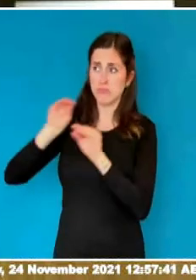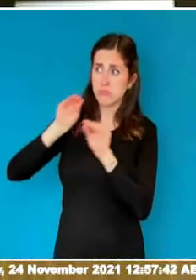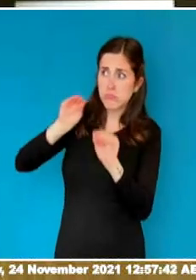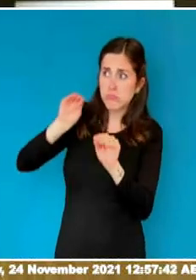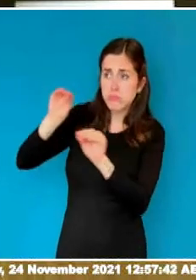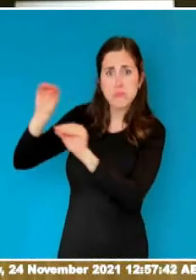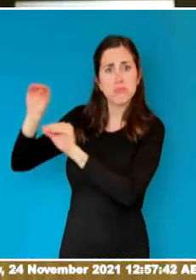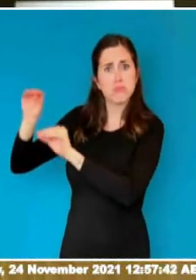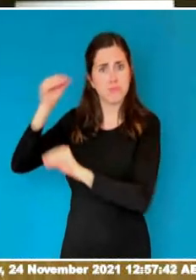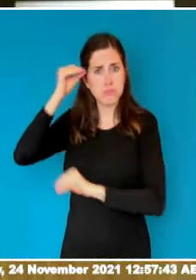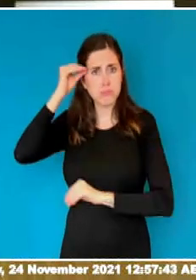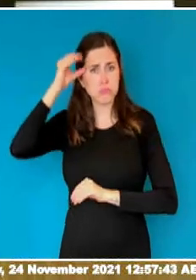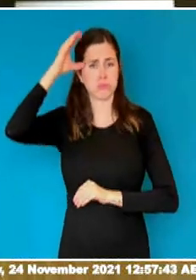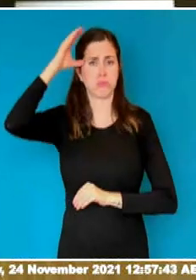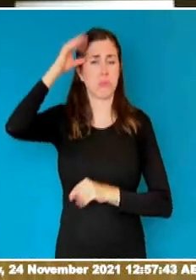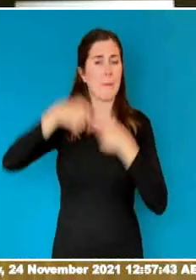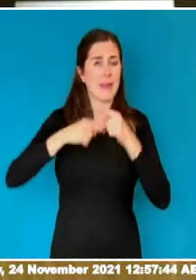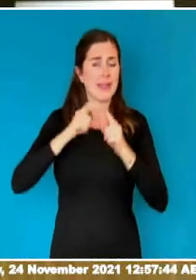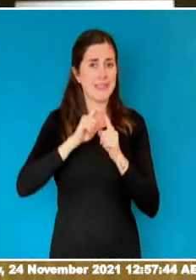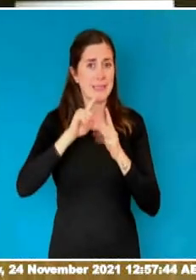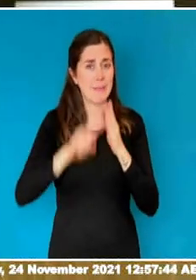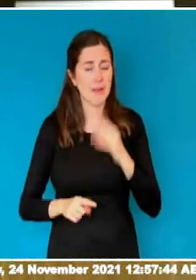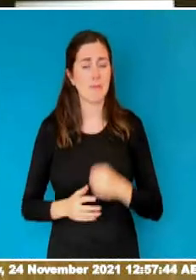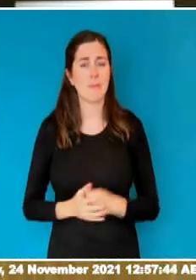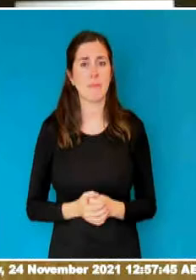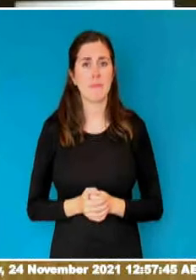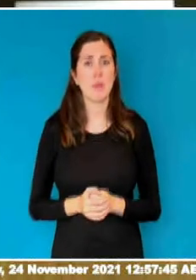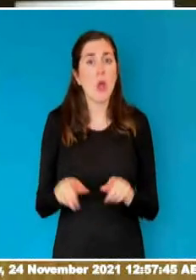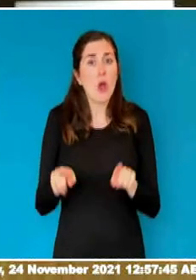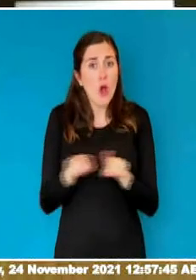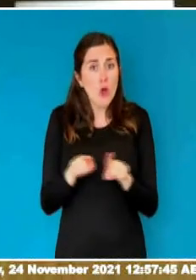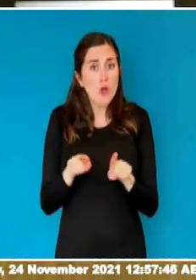As well as you will note in the submission the trialling of affirmative measures,